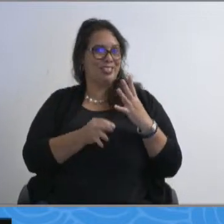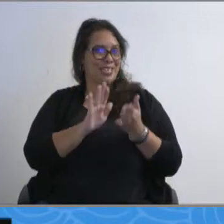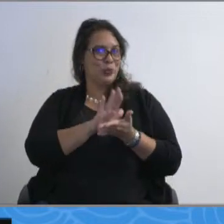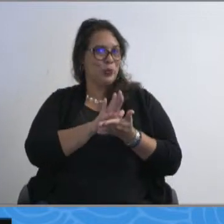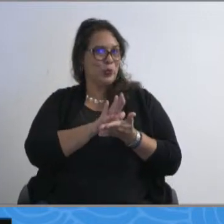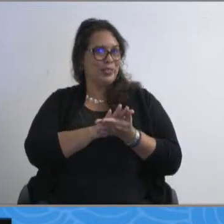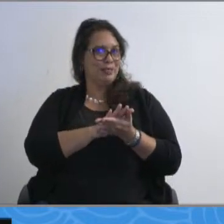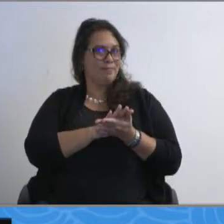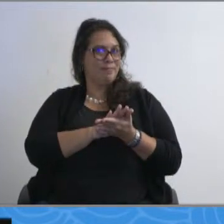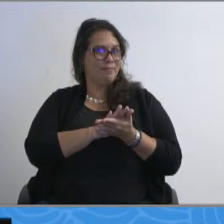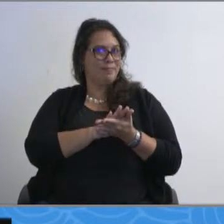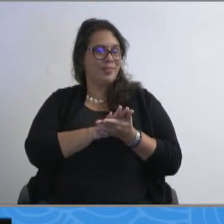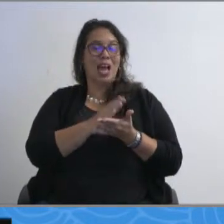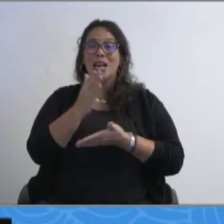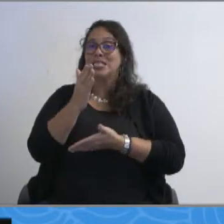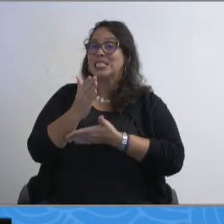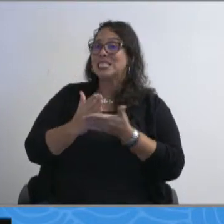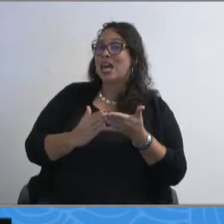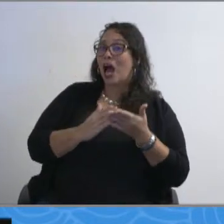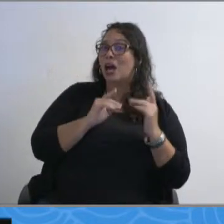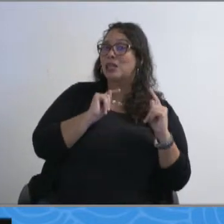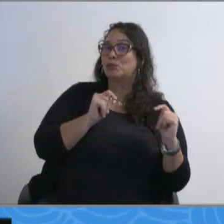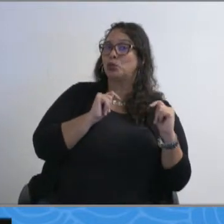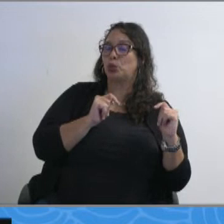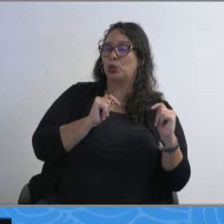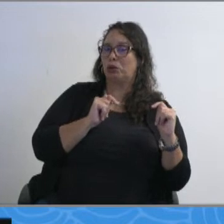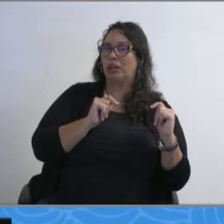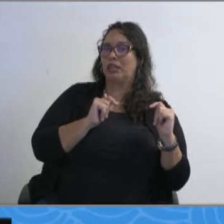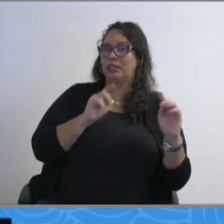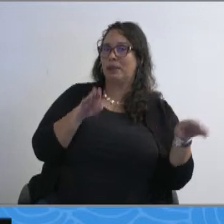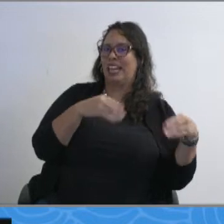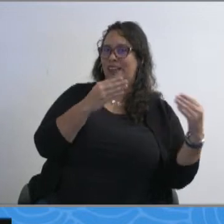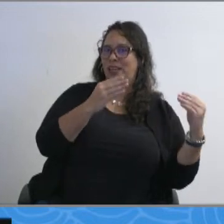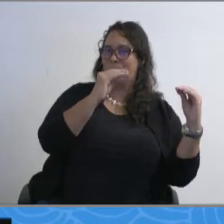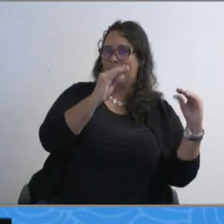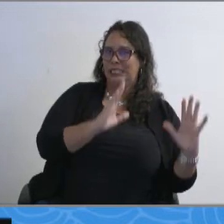there's some tutoring that is being delivered by teachers. And then of course,